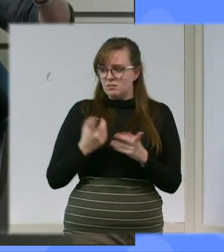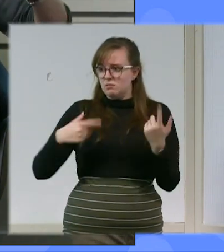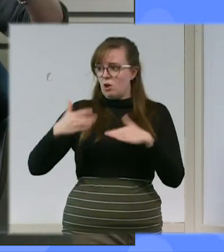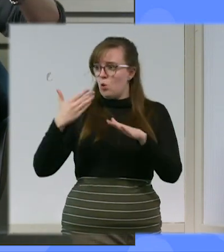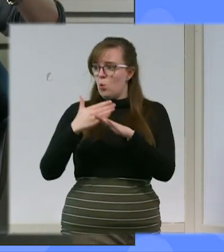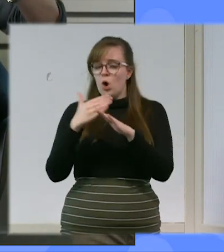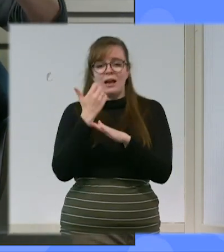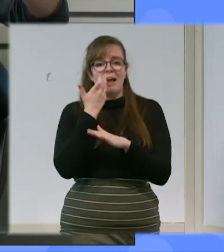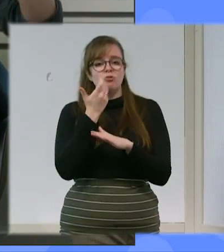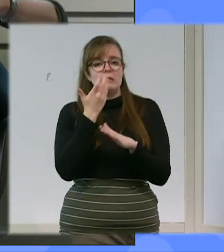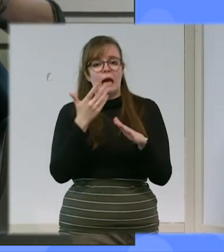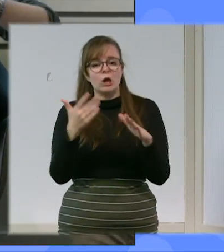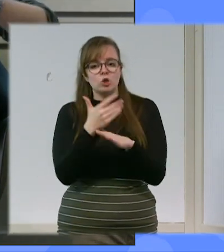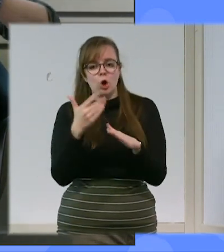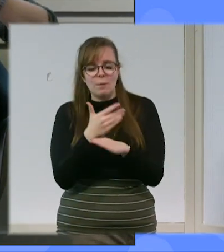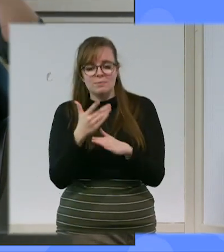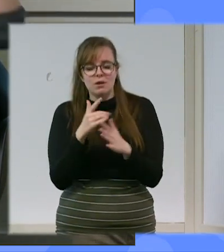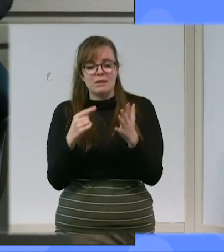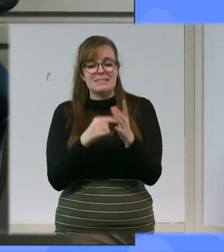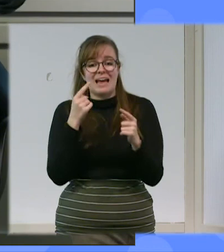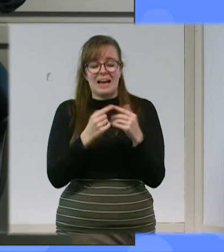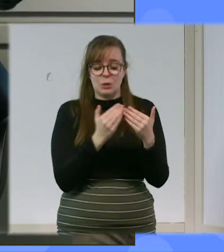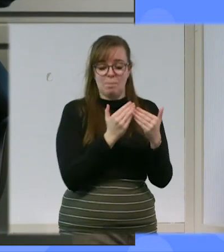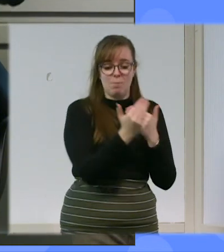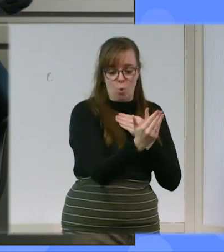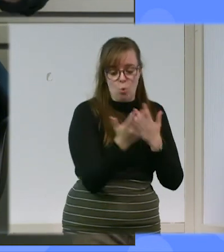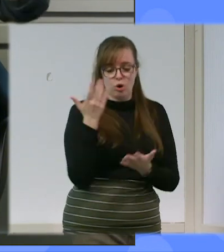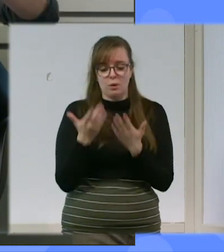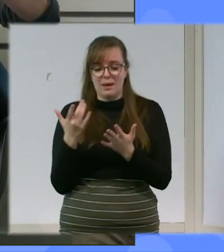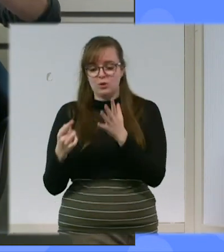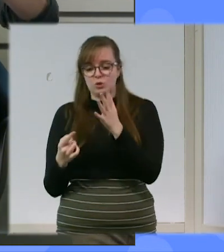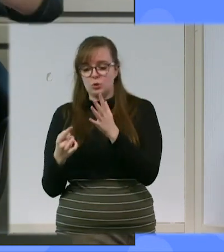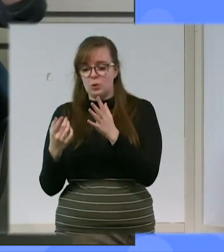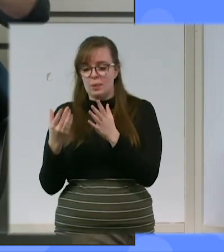day jobs more heavily than we tax the money that people make for the very fact